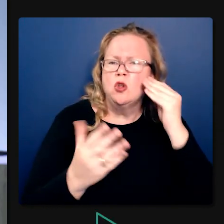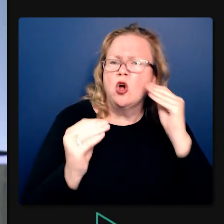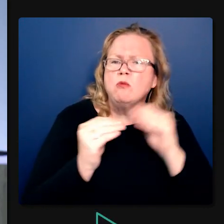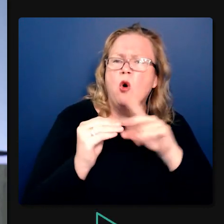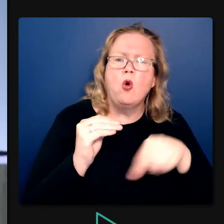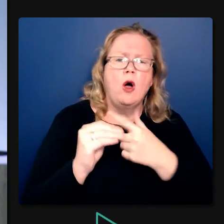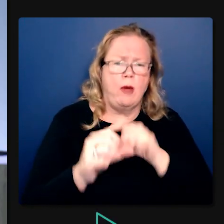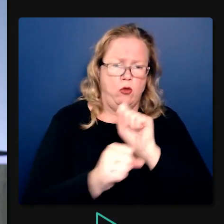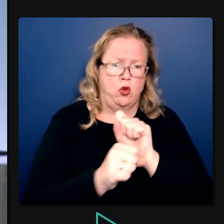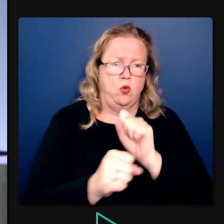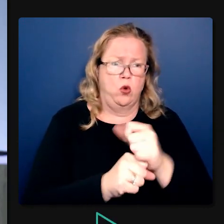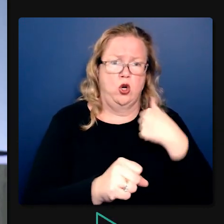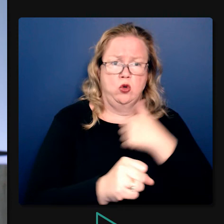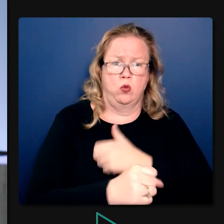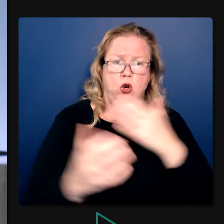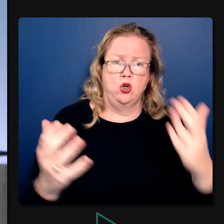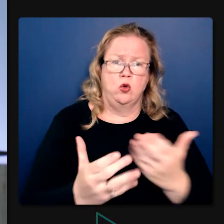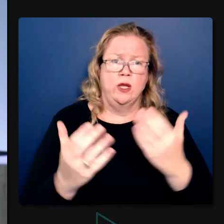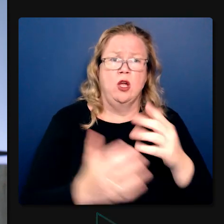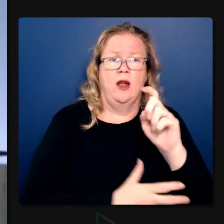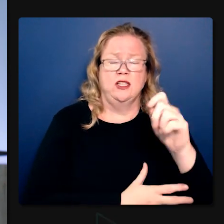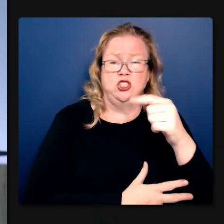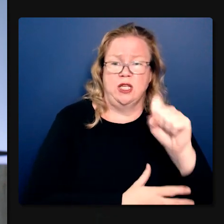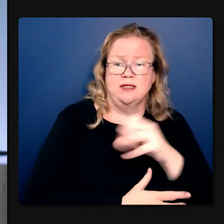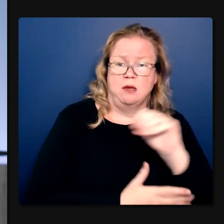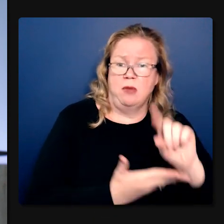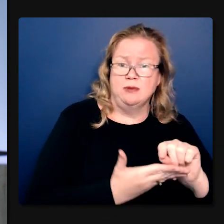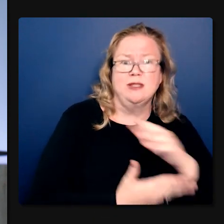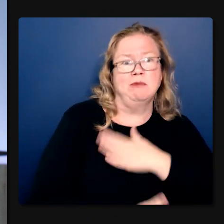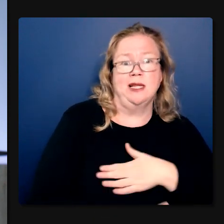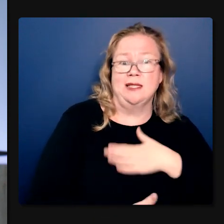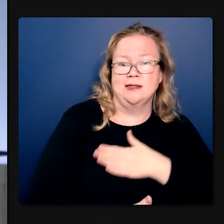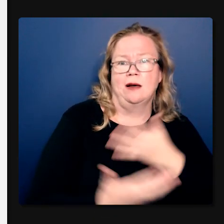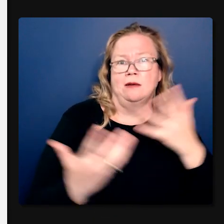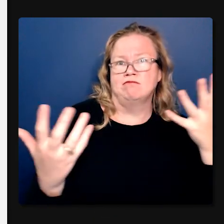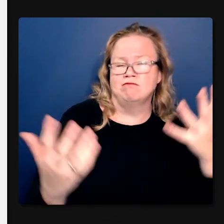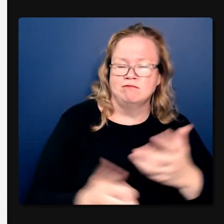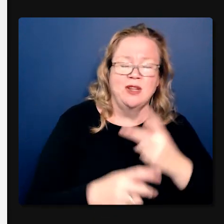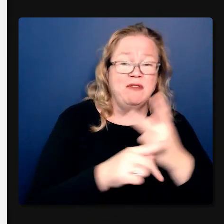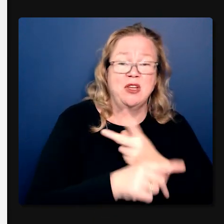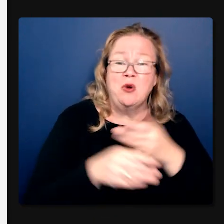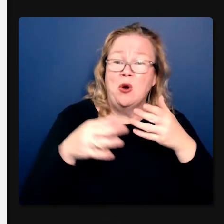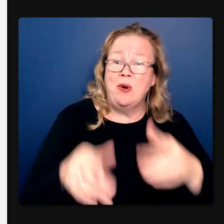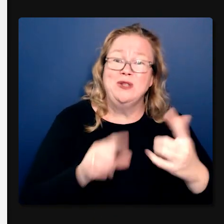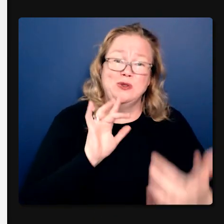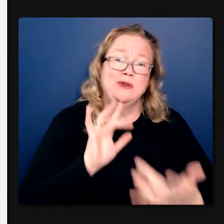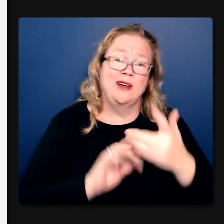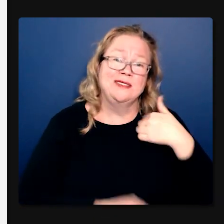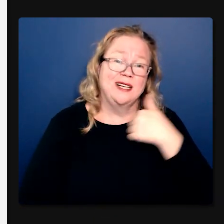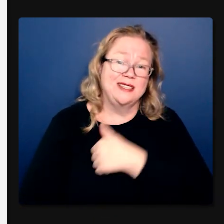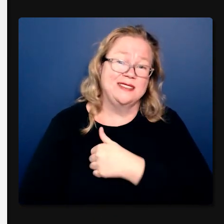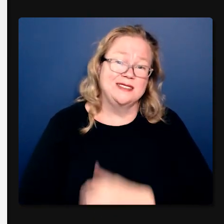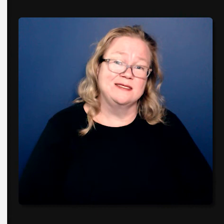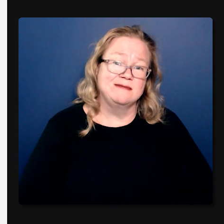or want to learn more about the work we're doing at Xbox Game Studios and Publishing, Please, figure out a way to reach out to us.